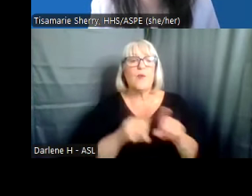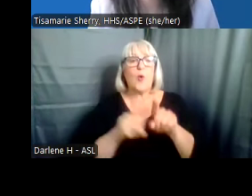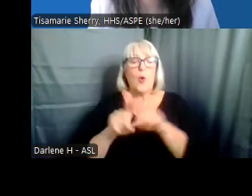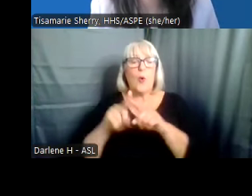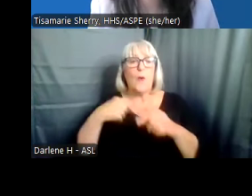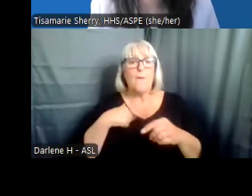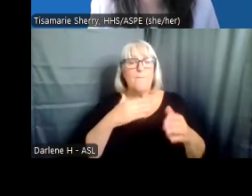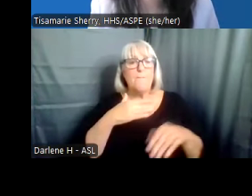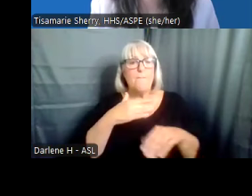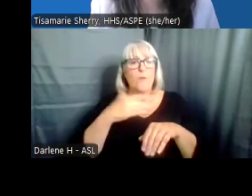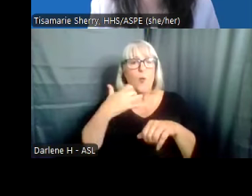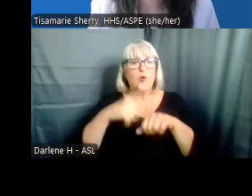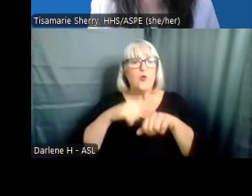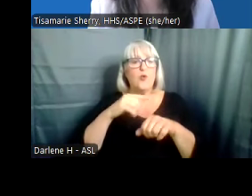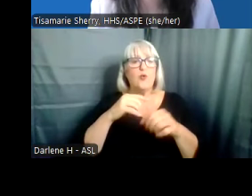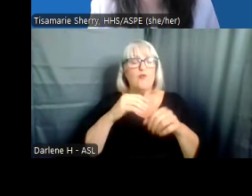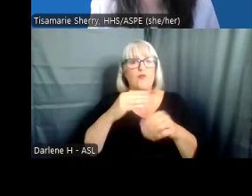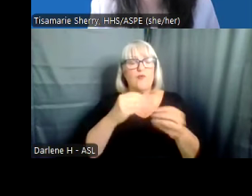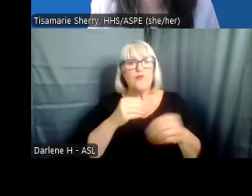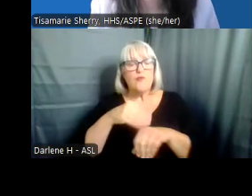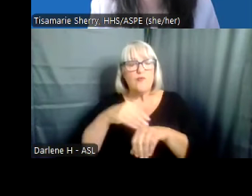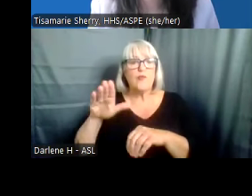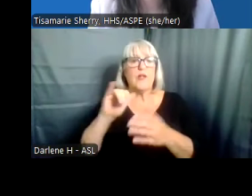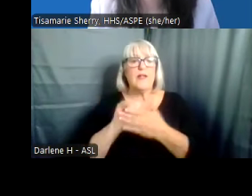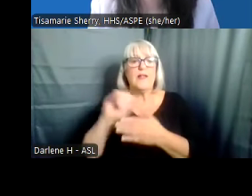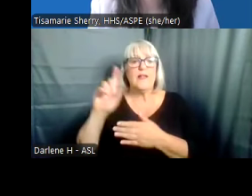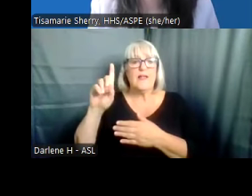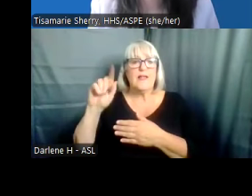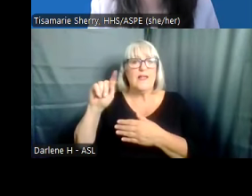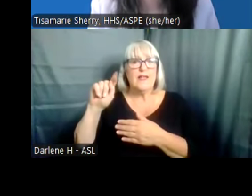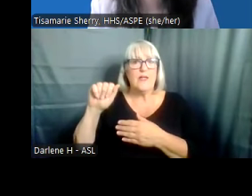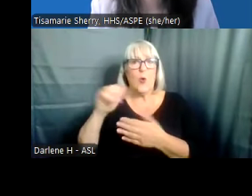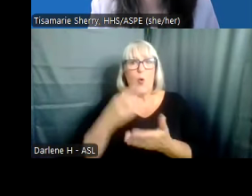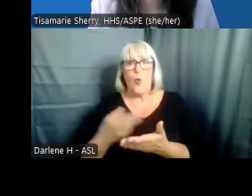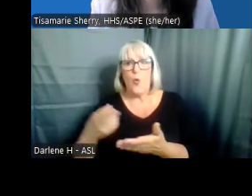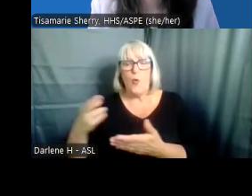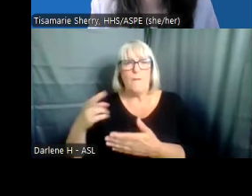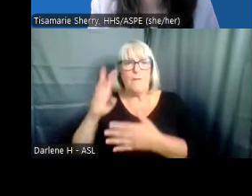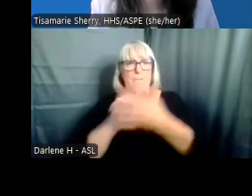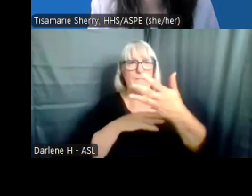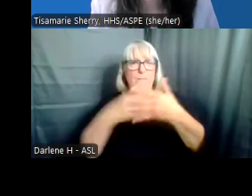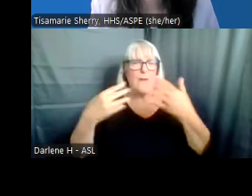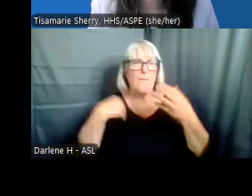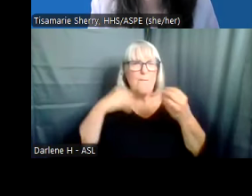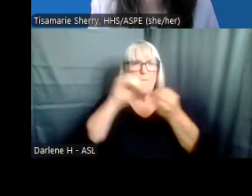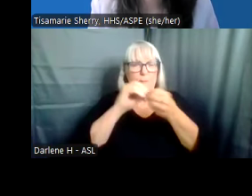FORWARD's Data Source Information table, which contains a lot more information on the existing data sources that include